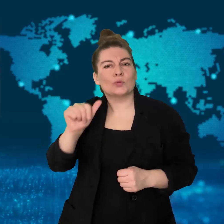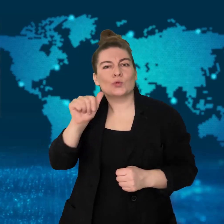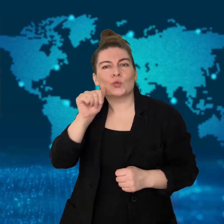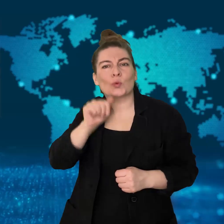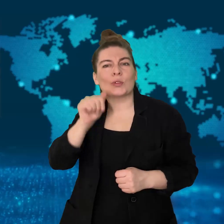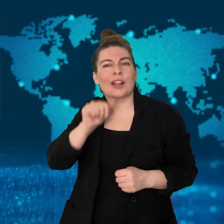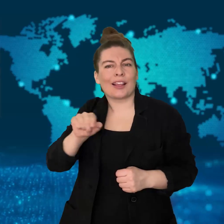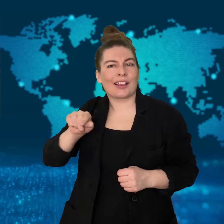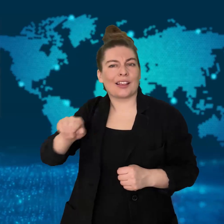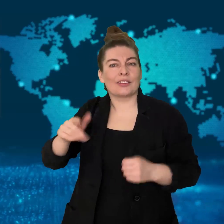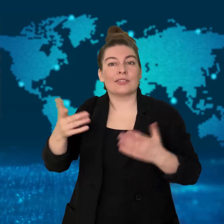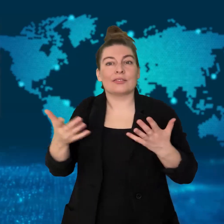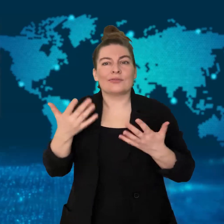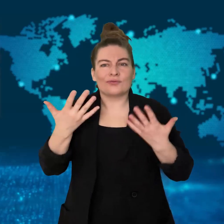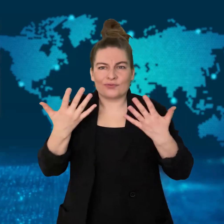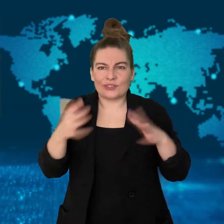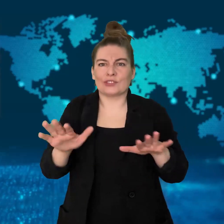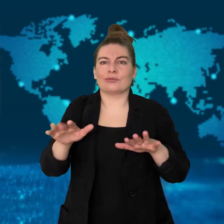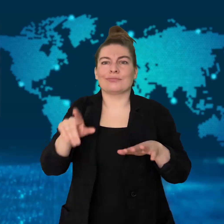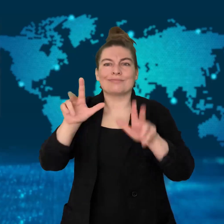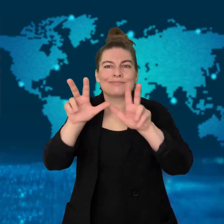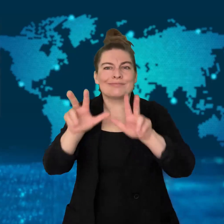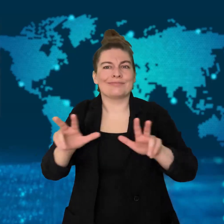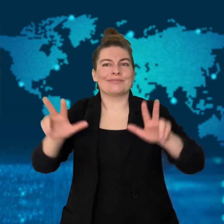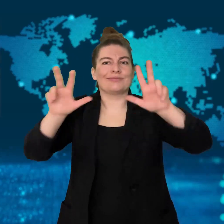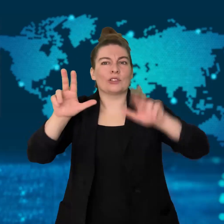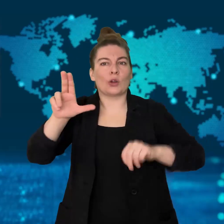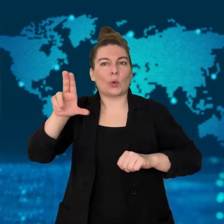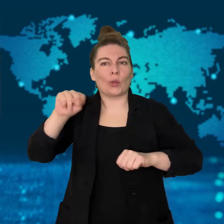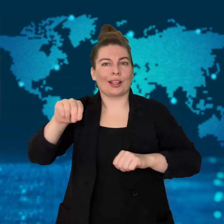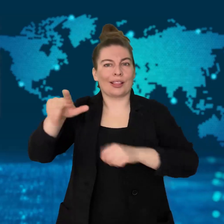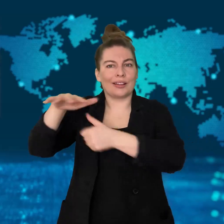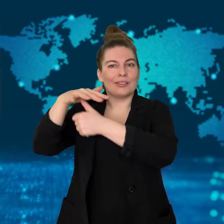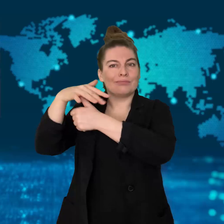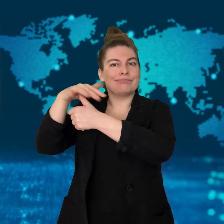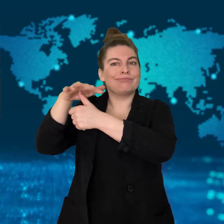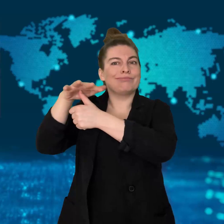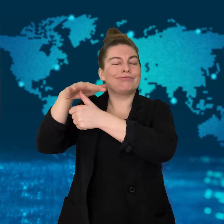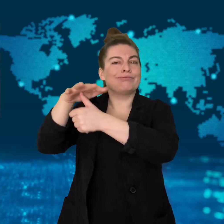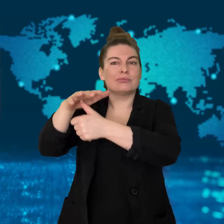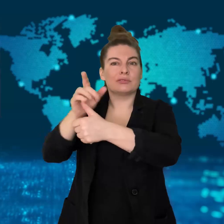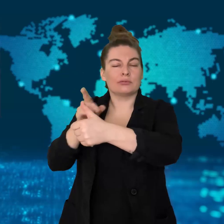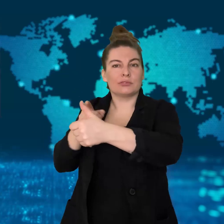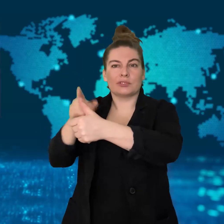A second helicopter managed to take off,